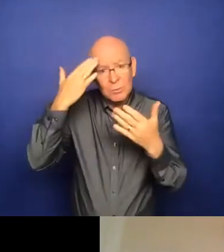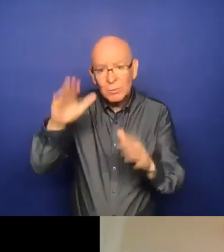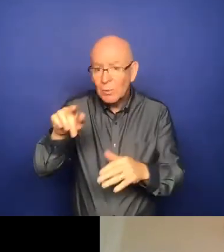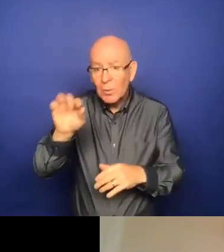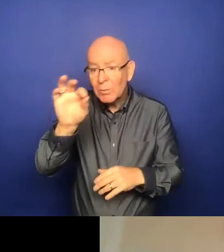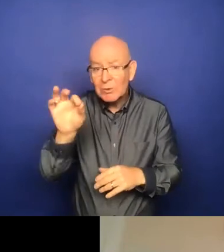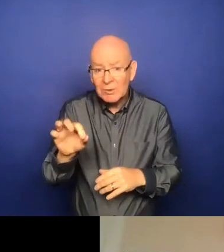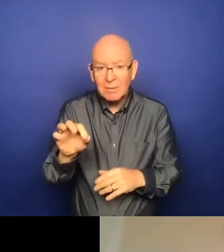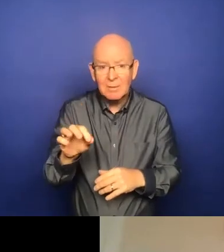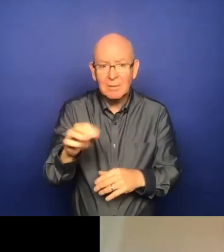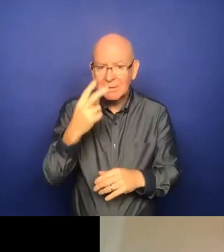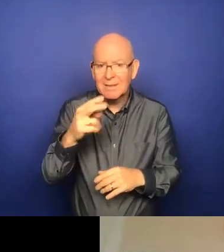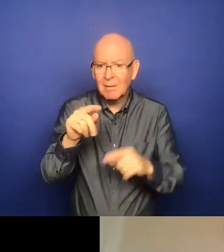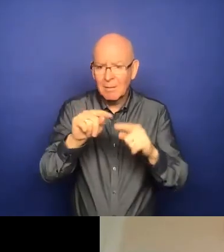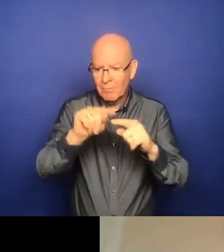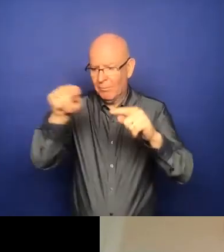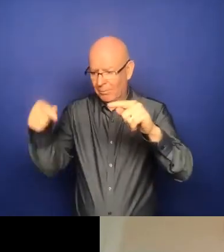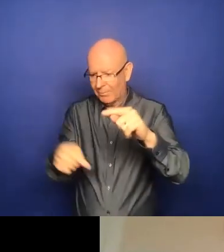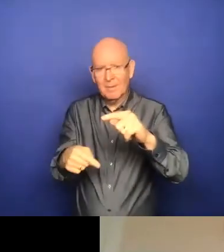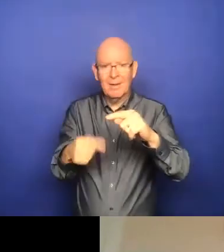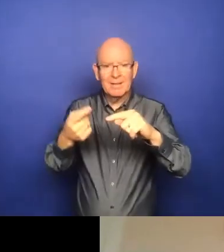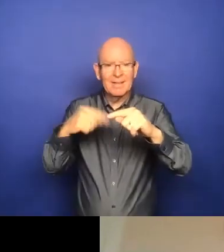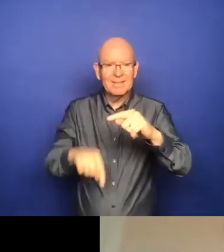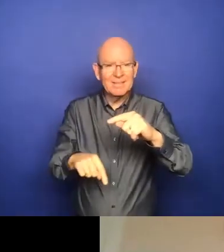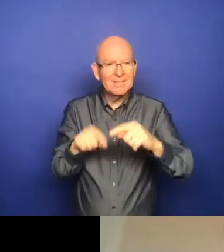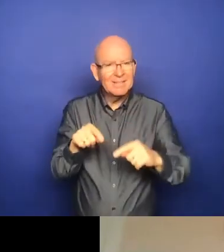we understand that in some situations a data